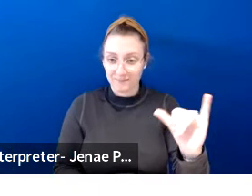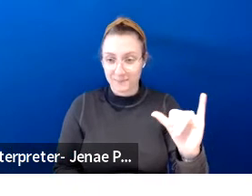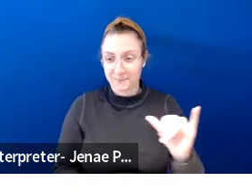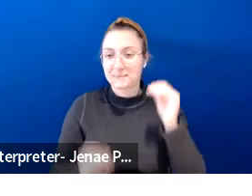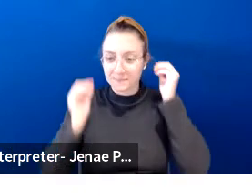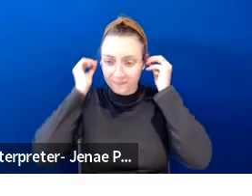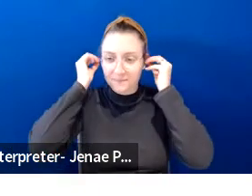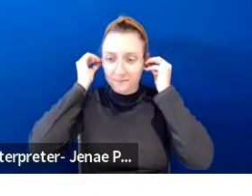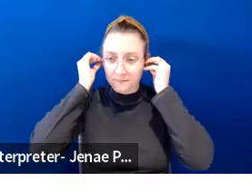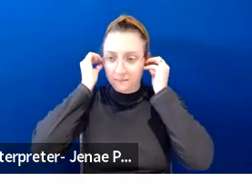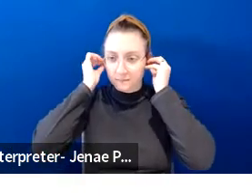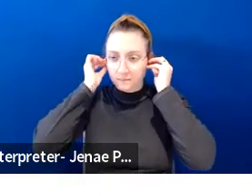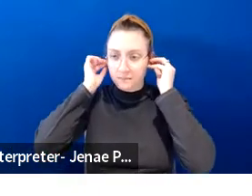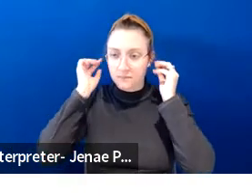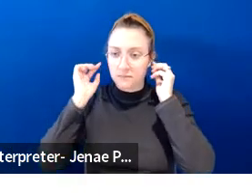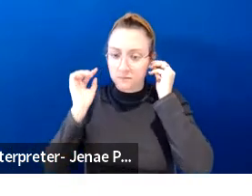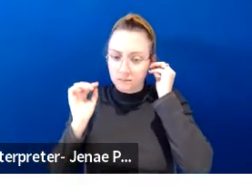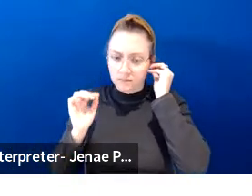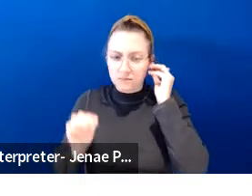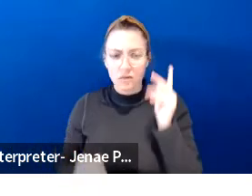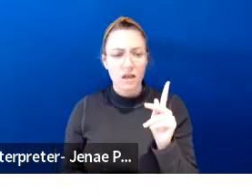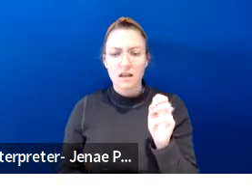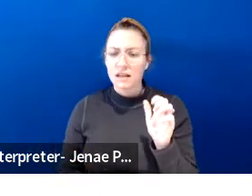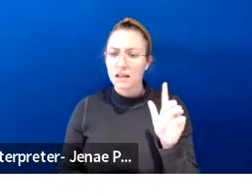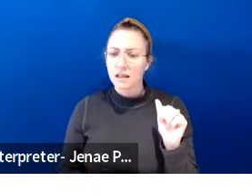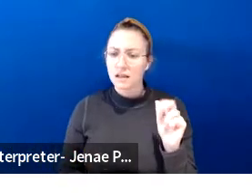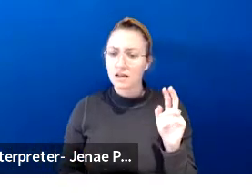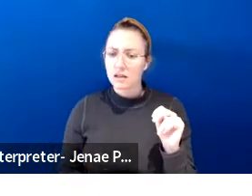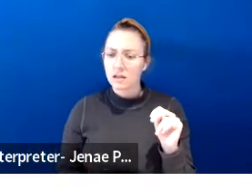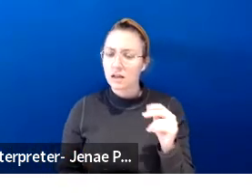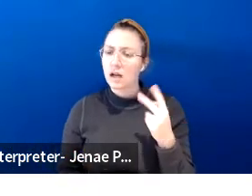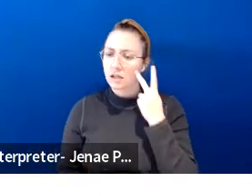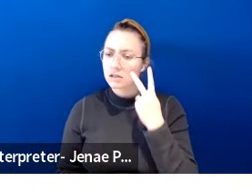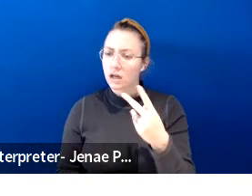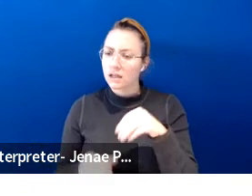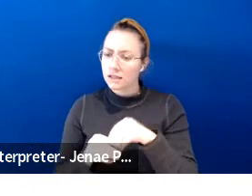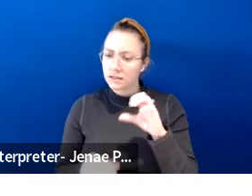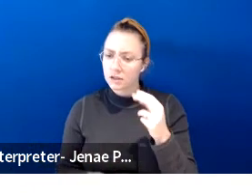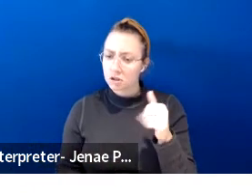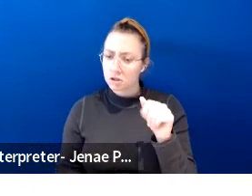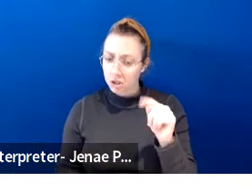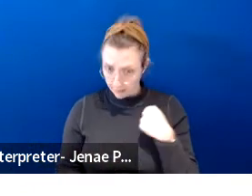I can't I Keelan, I saw you in the chat. Do you have a question